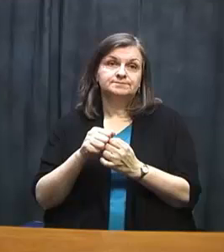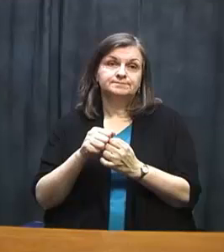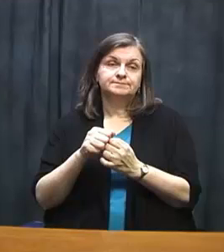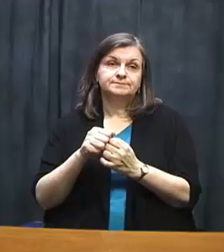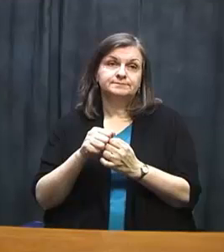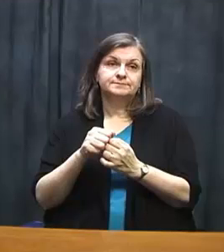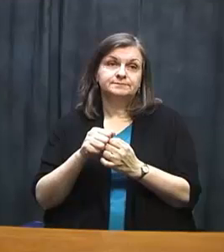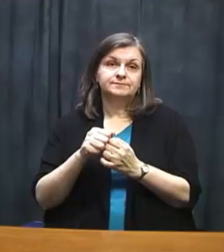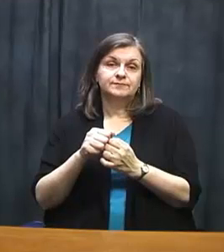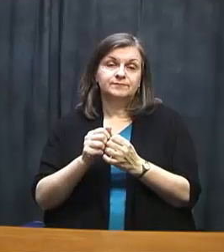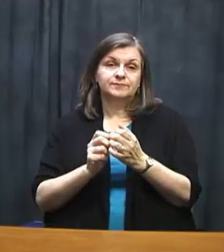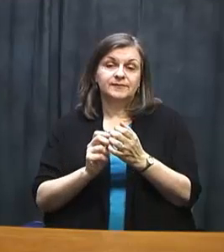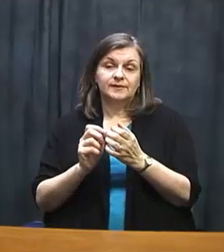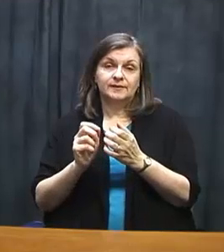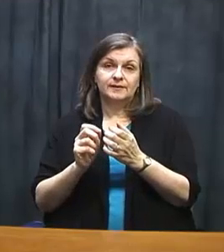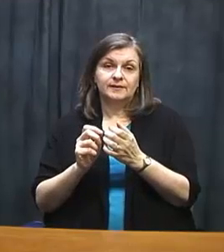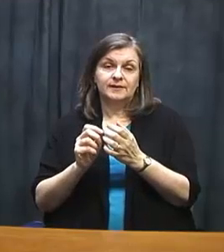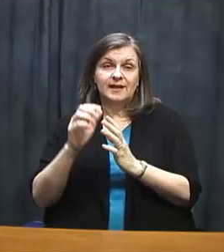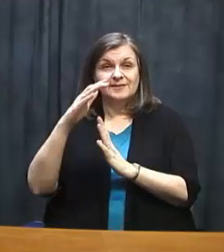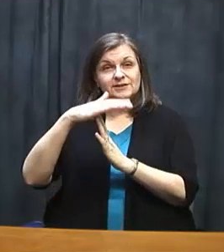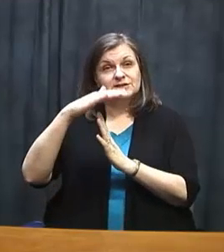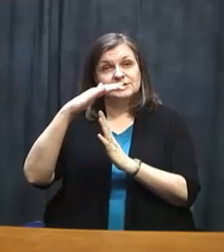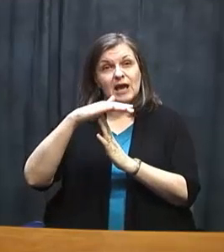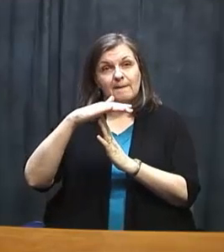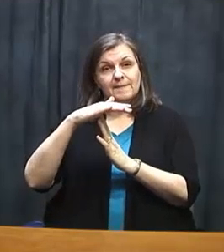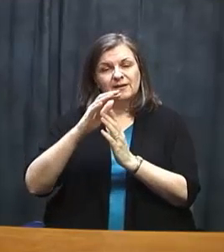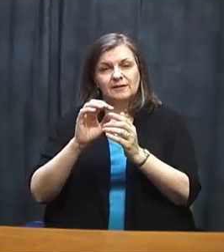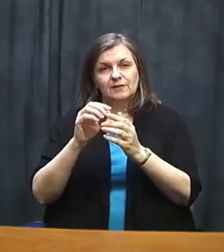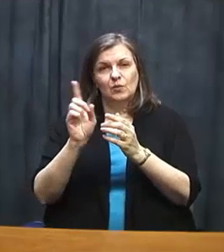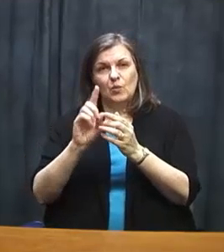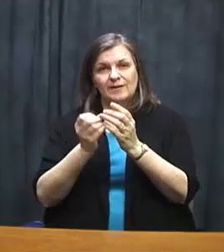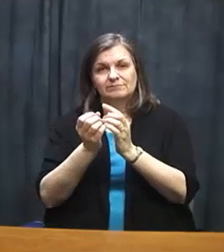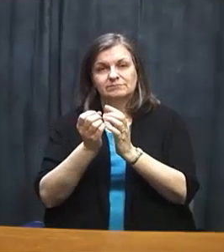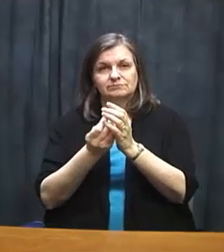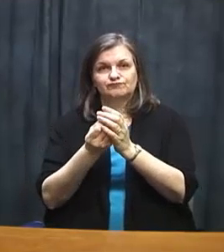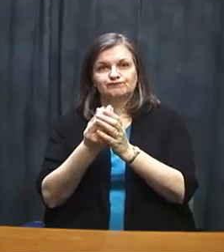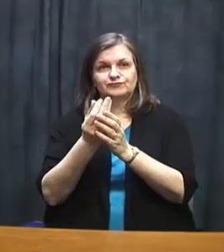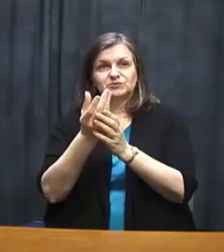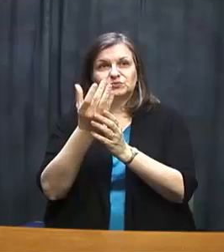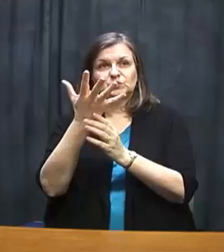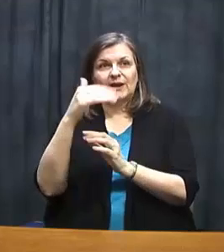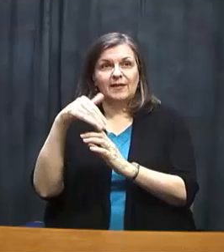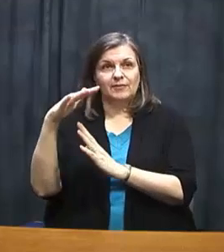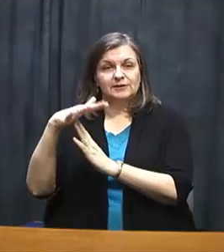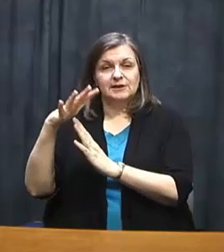with our developing the leaves at the tops of our